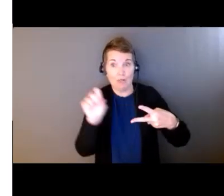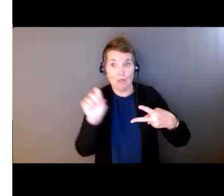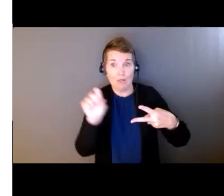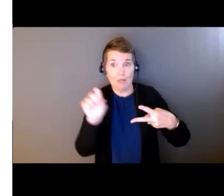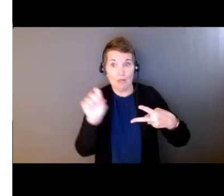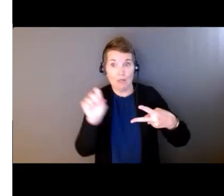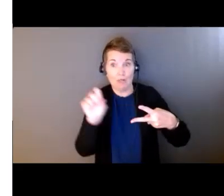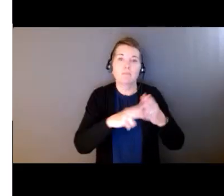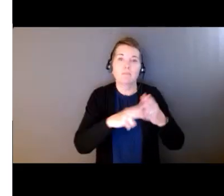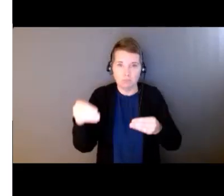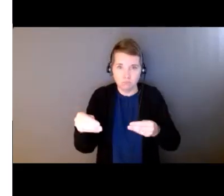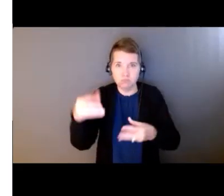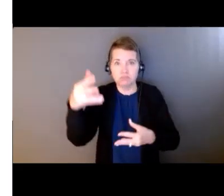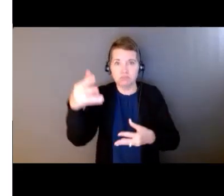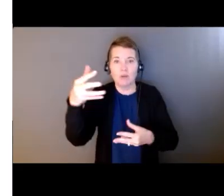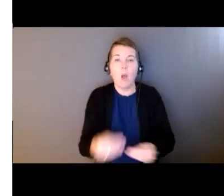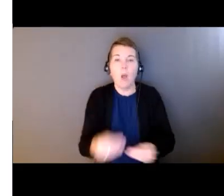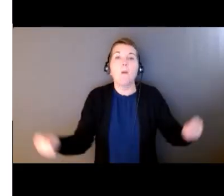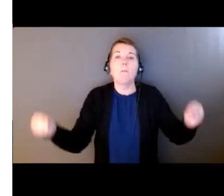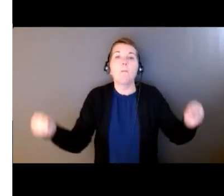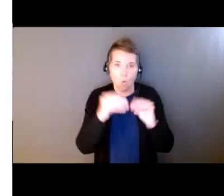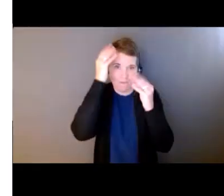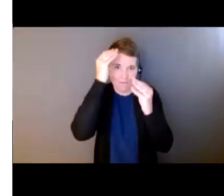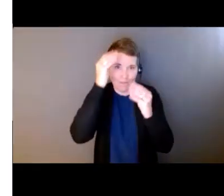information when a text box appears as a result.